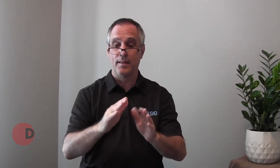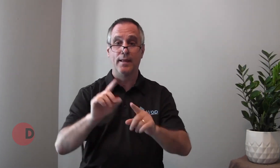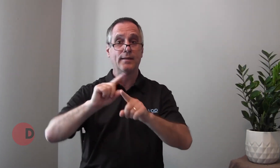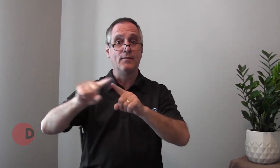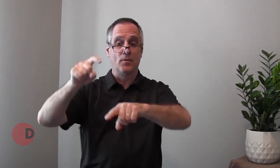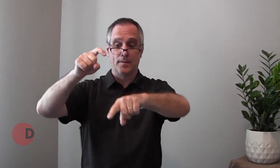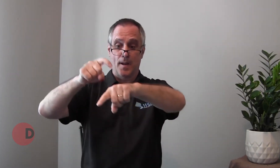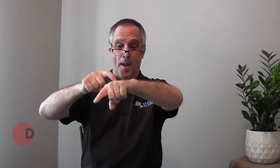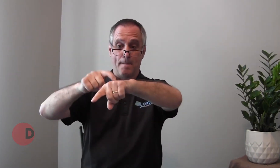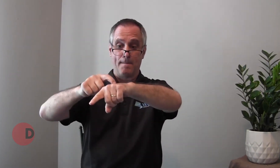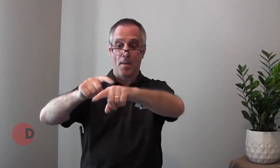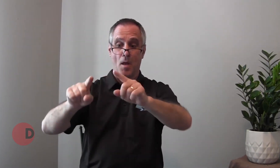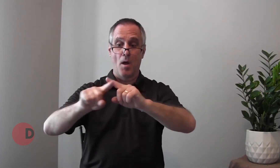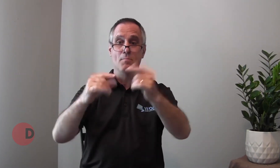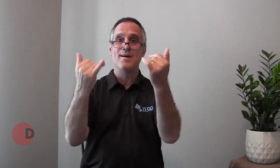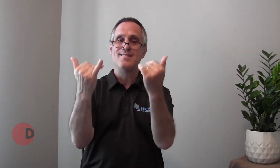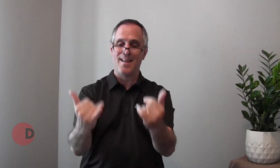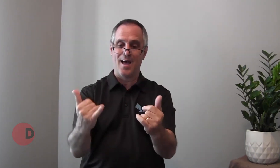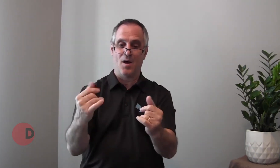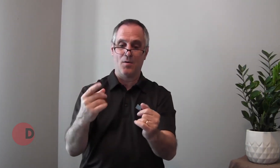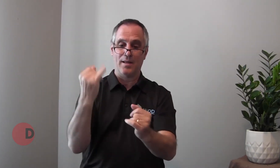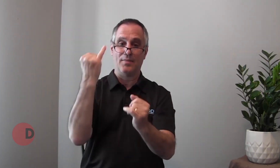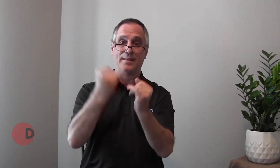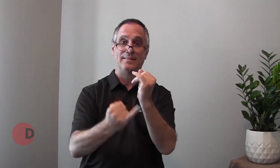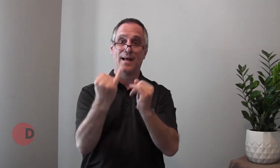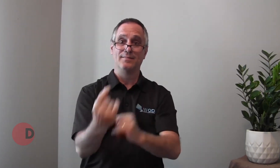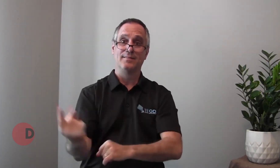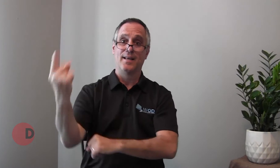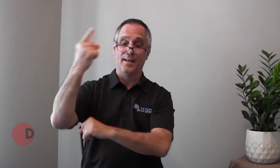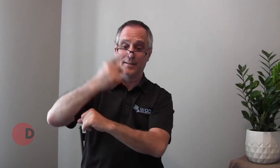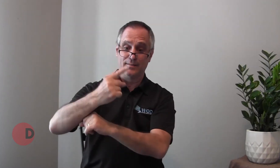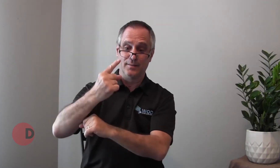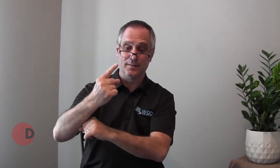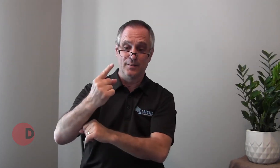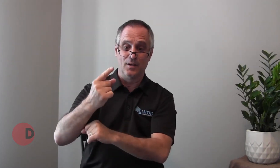different times, but now on the last day,